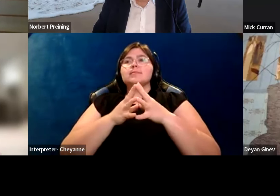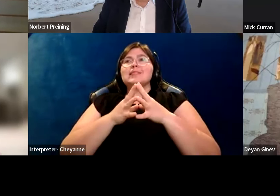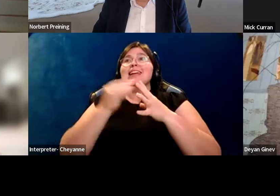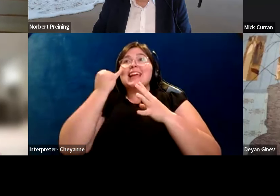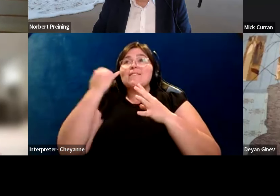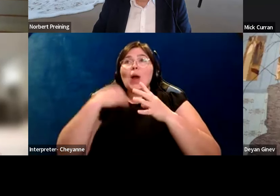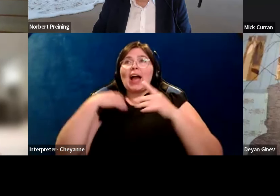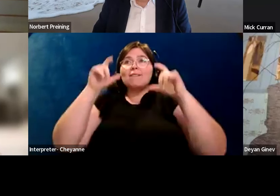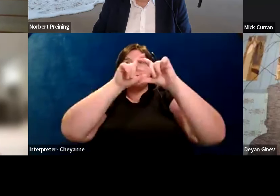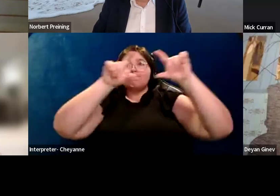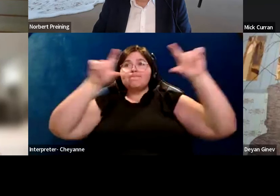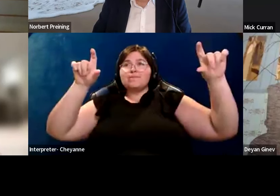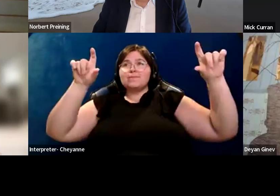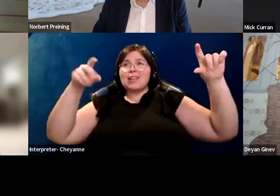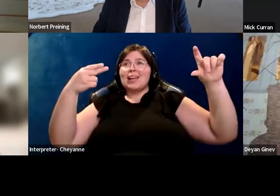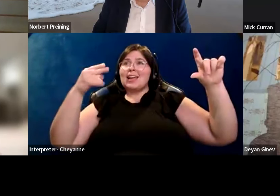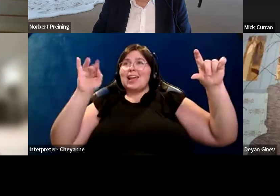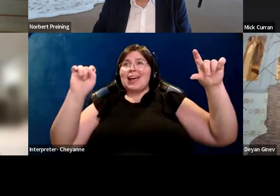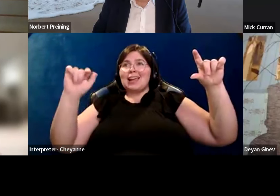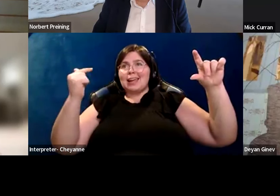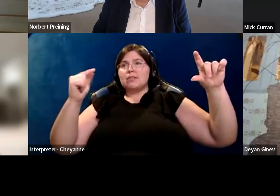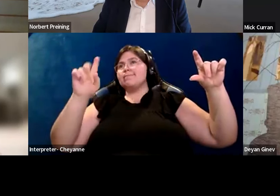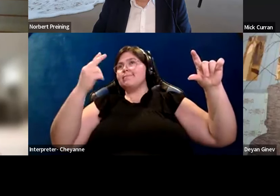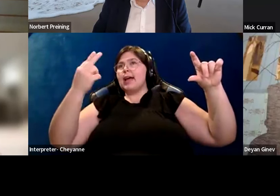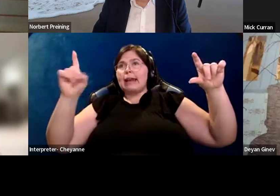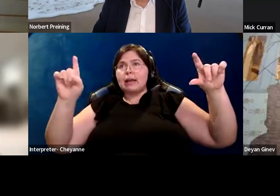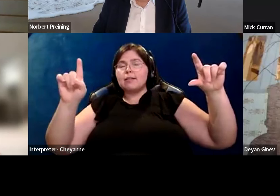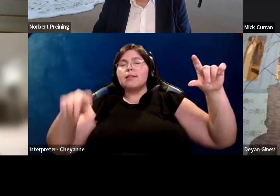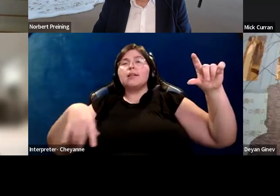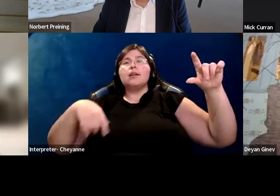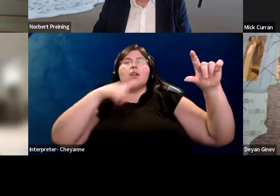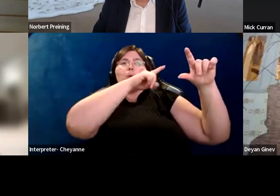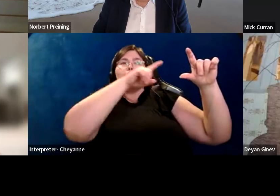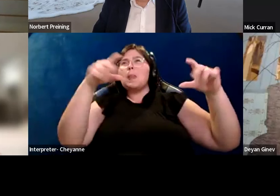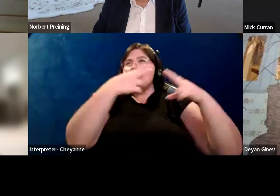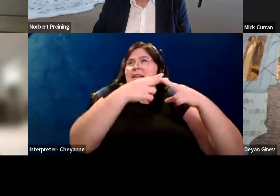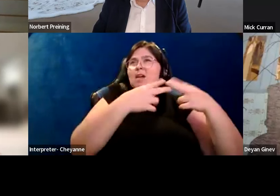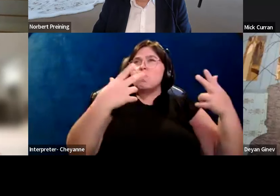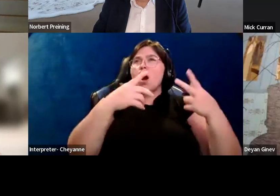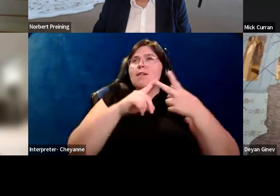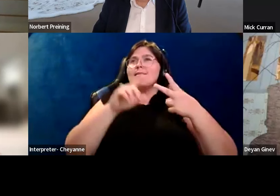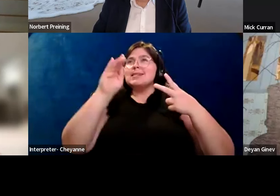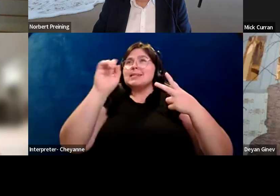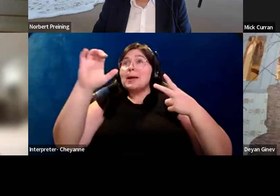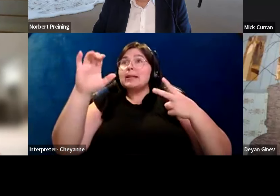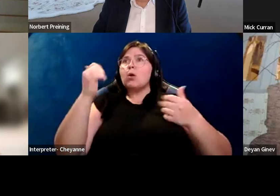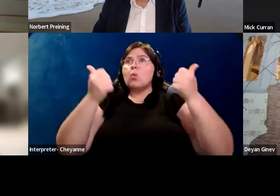There are rules about, well, what is the name of that heading? What semantics does it has? What is the level of the heading?